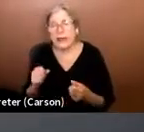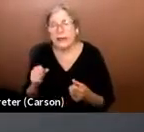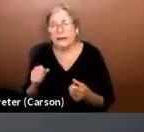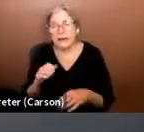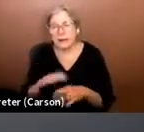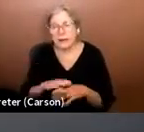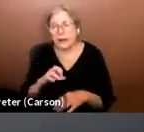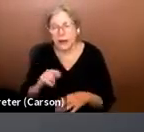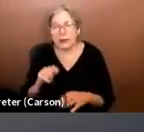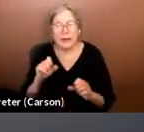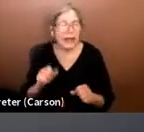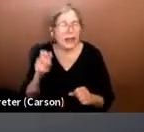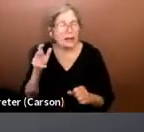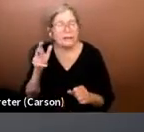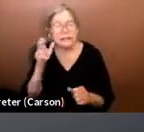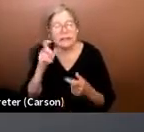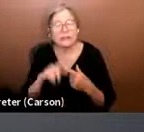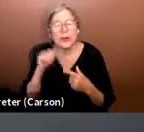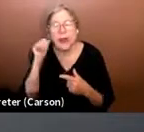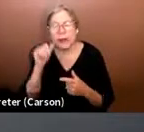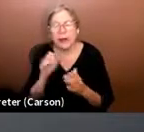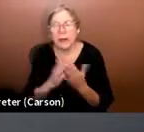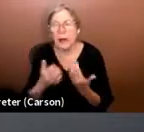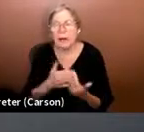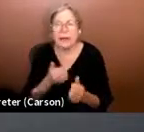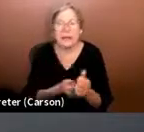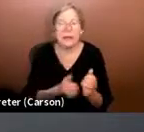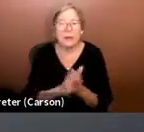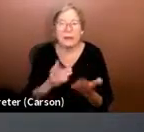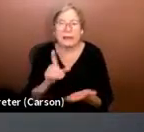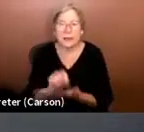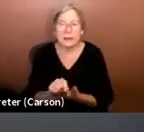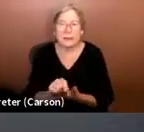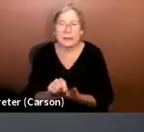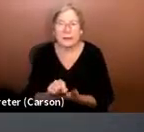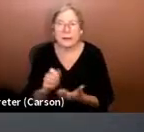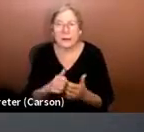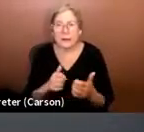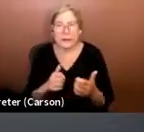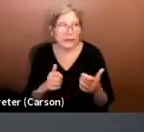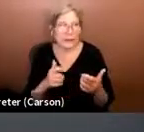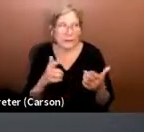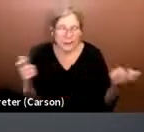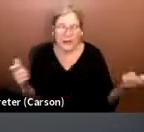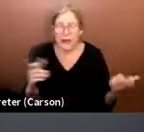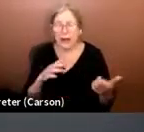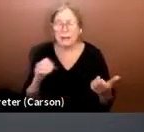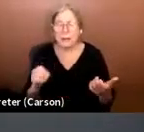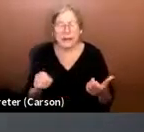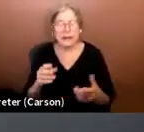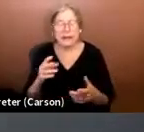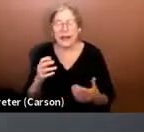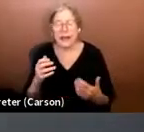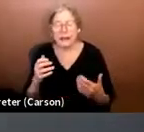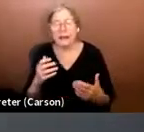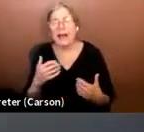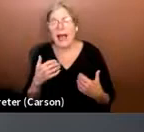major almost every book by a major publisher getting an audio adaptation. I